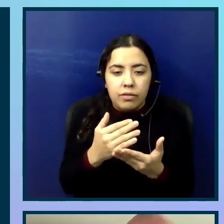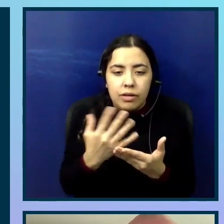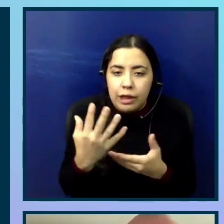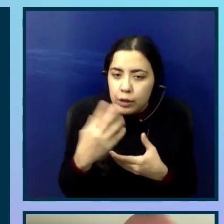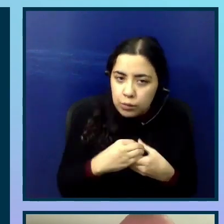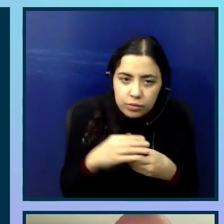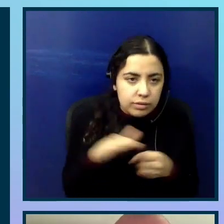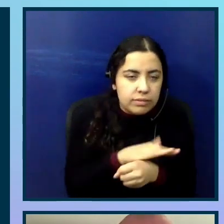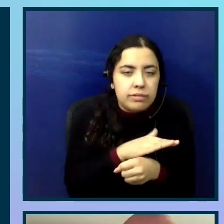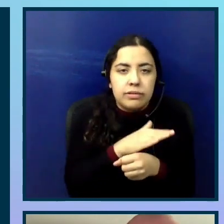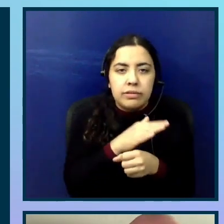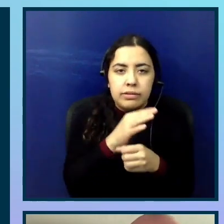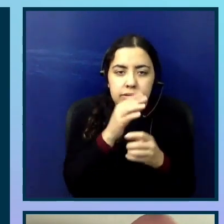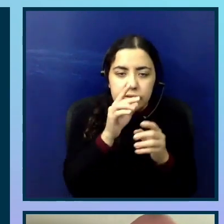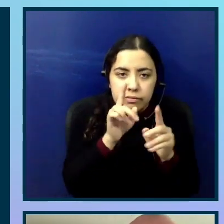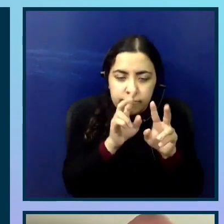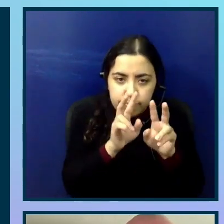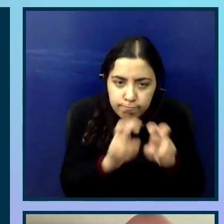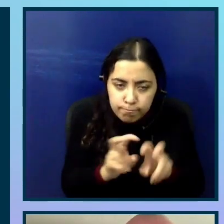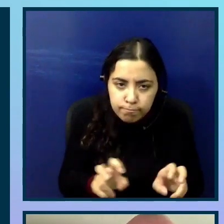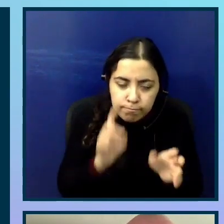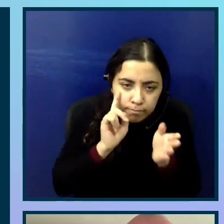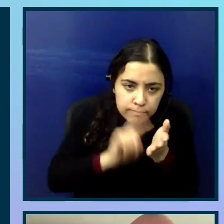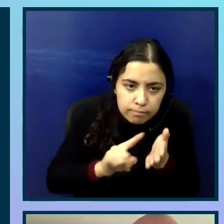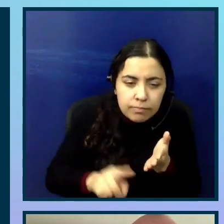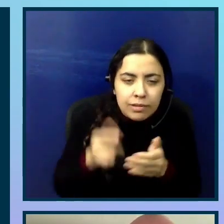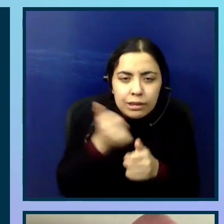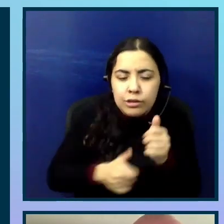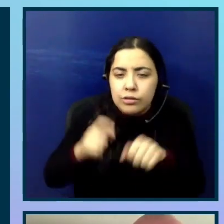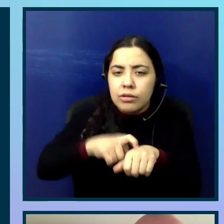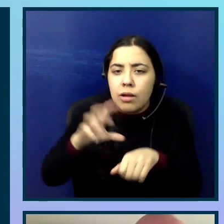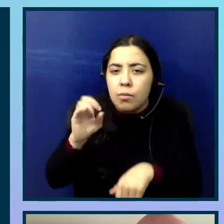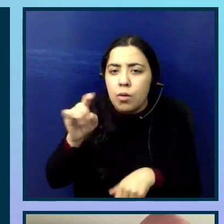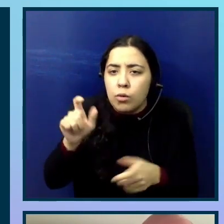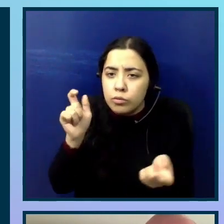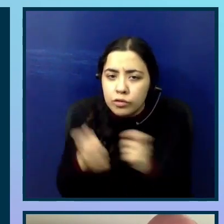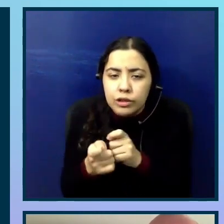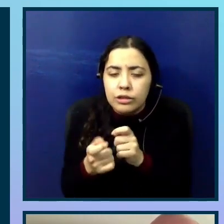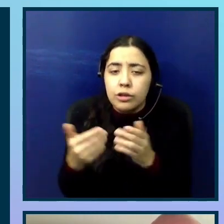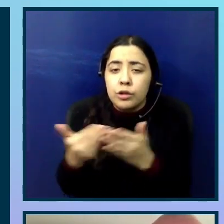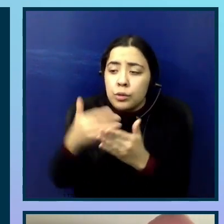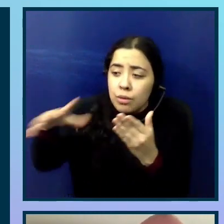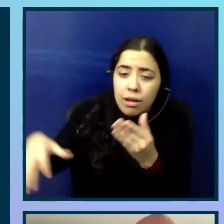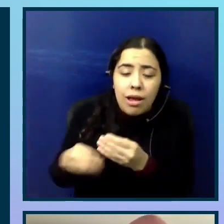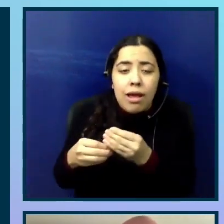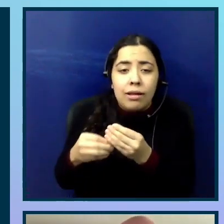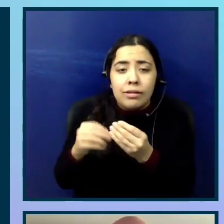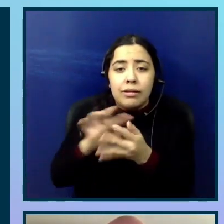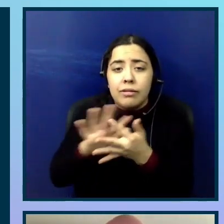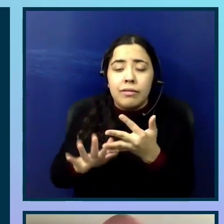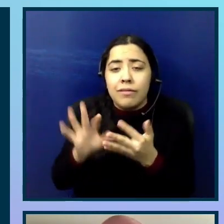or every time a new feature is added, evaluating that against user outcome,